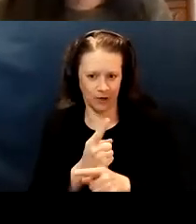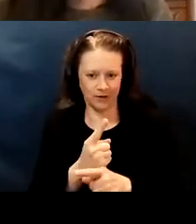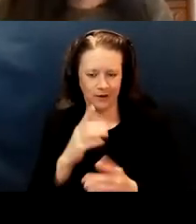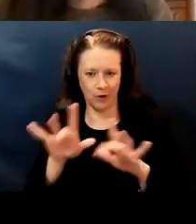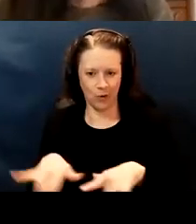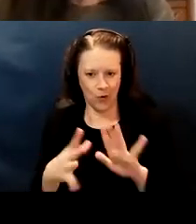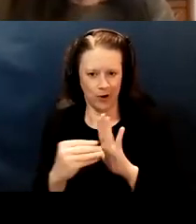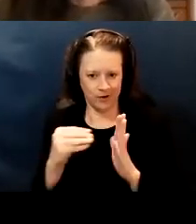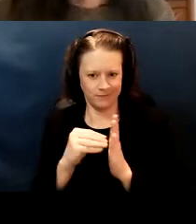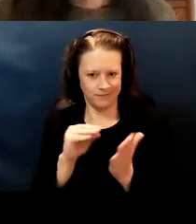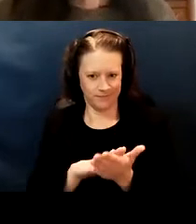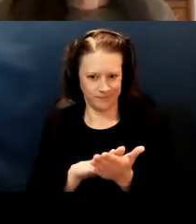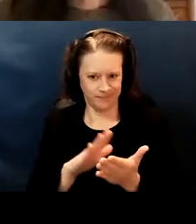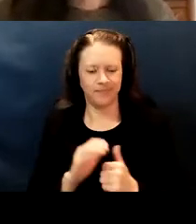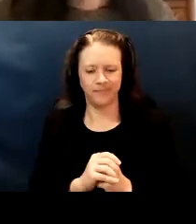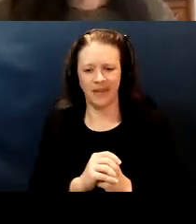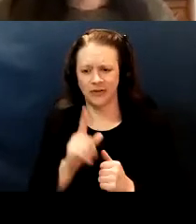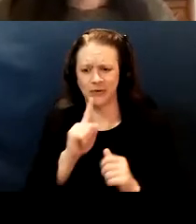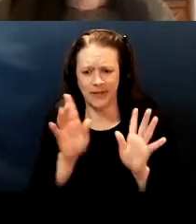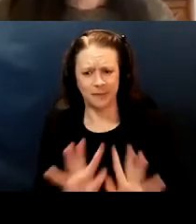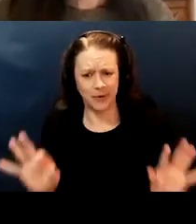So that's really important for you to understand that it's